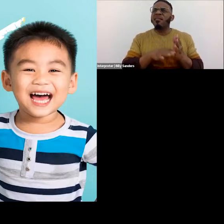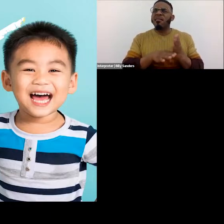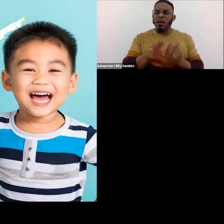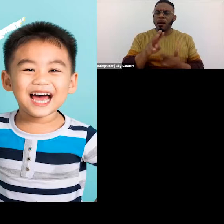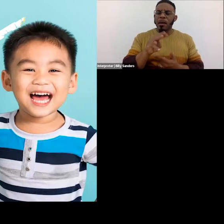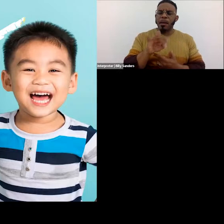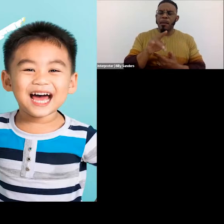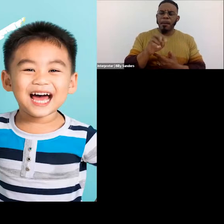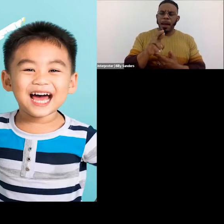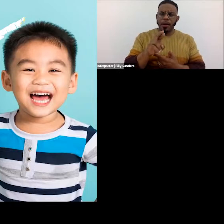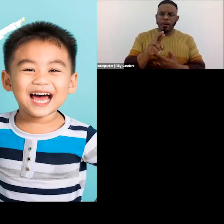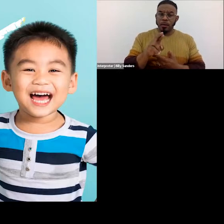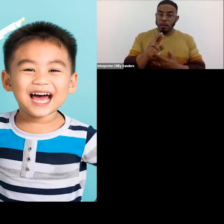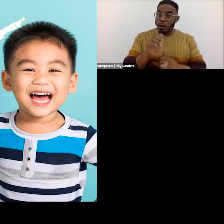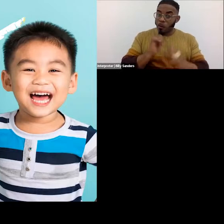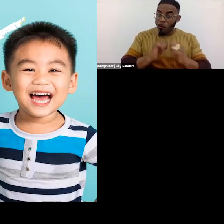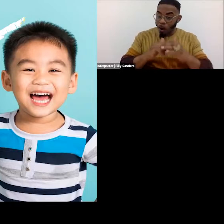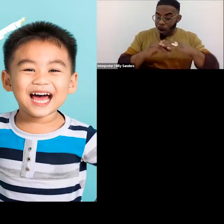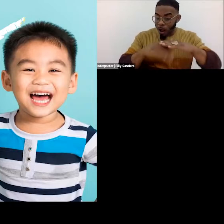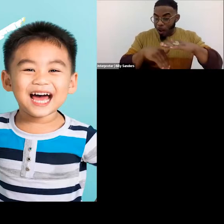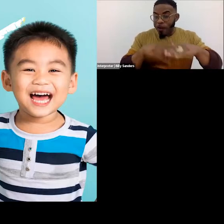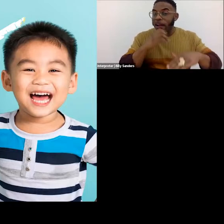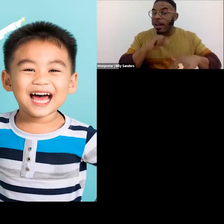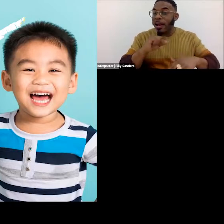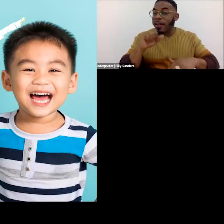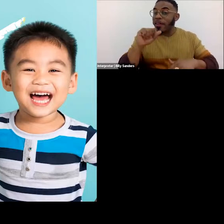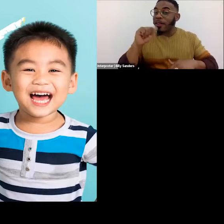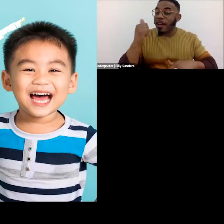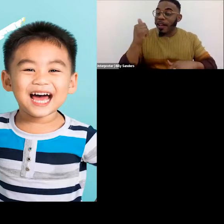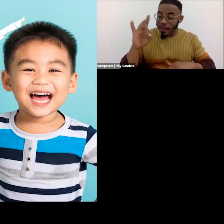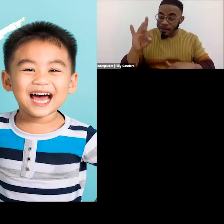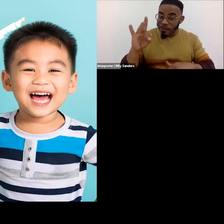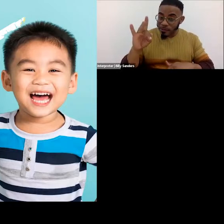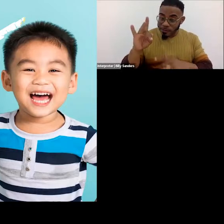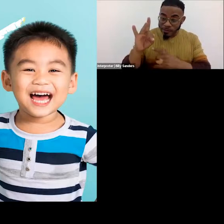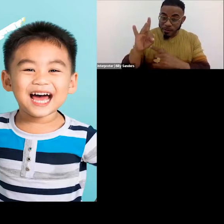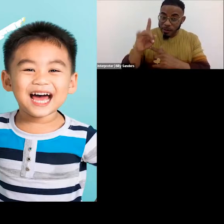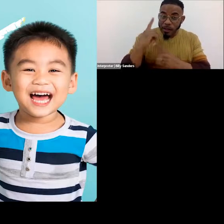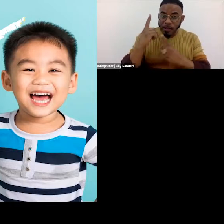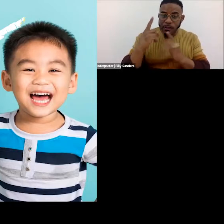So performers under the age of 18, under that age are considered to be minors